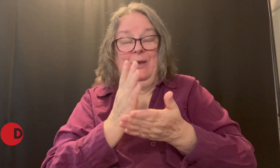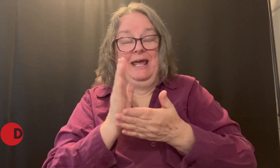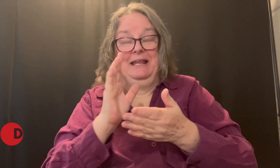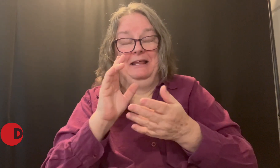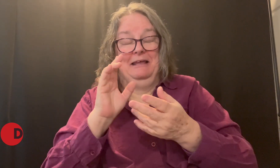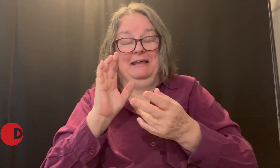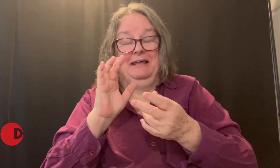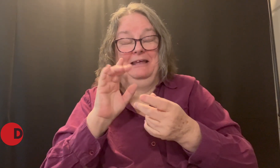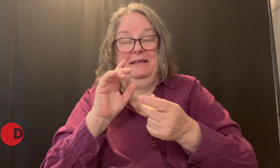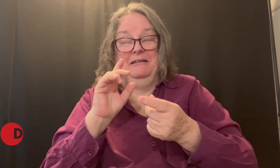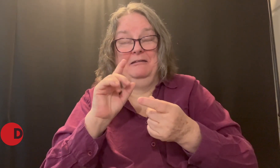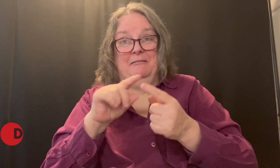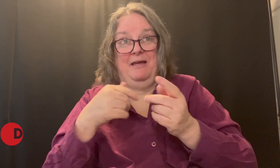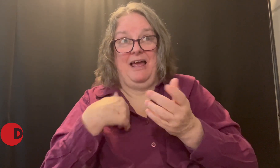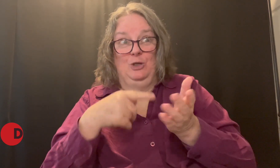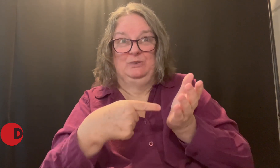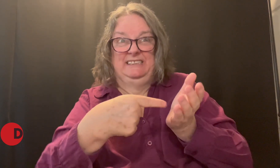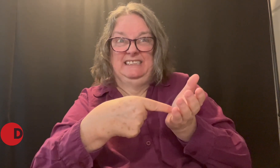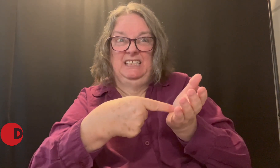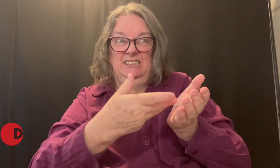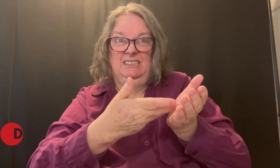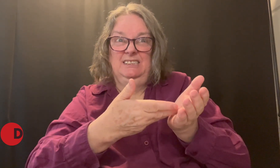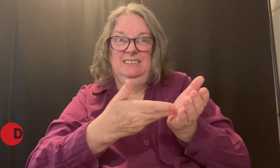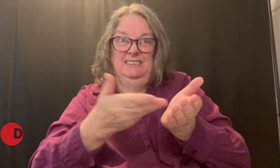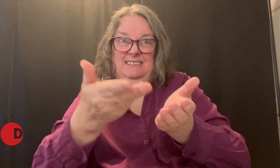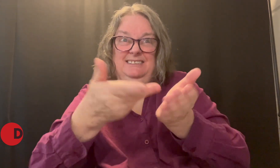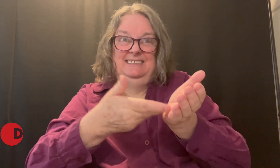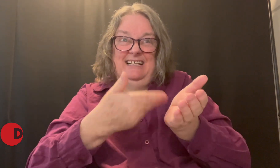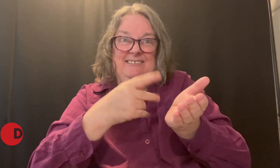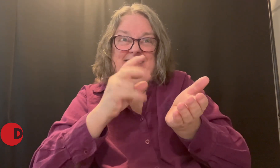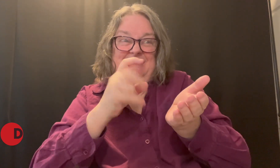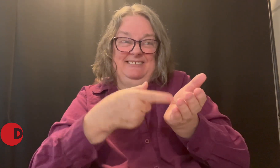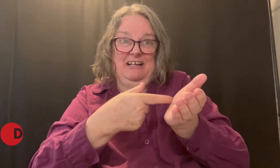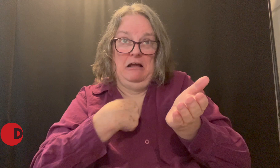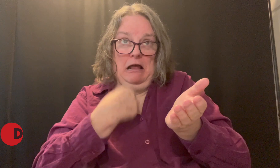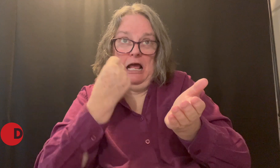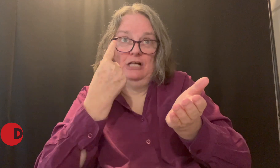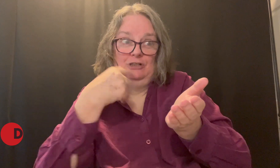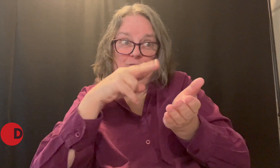on lipreading because of high chances of misunderstandings.